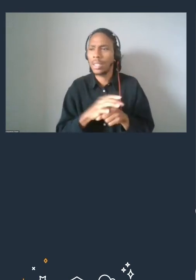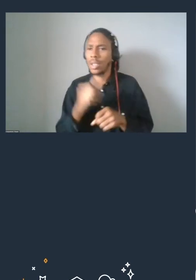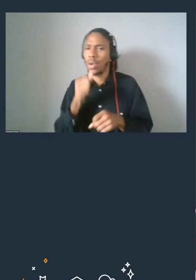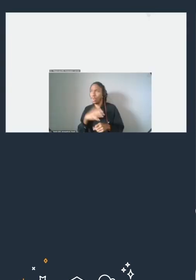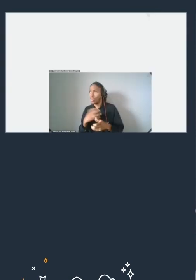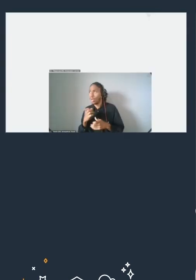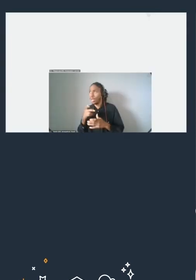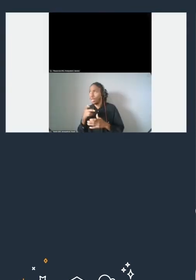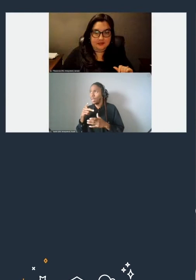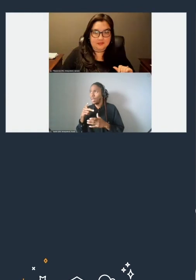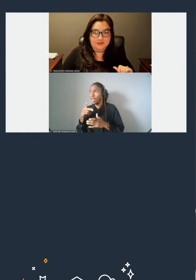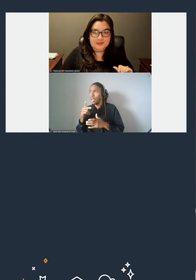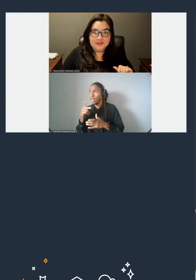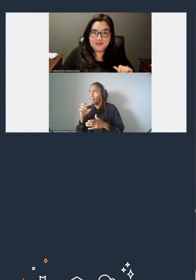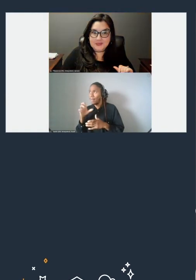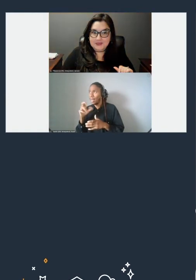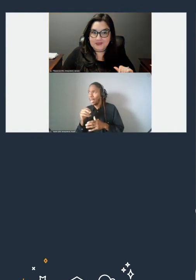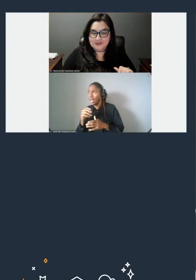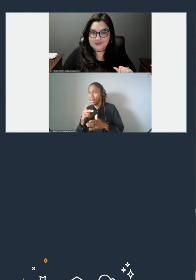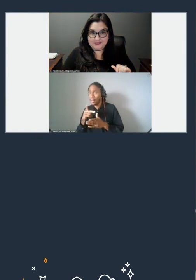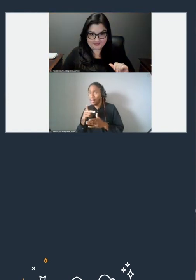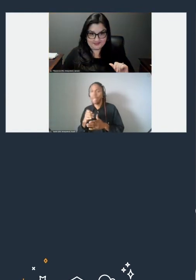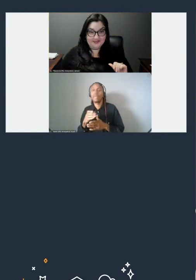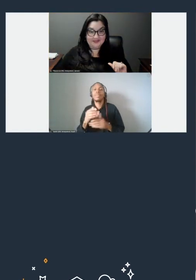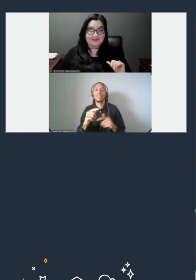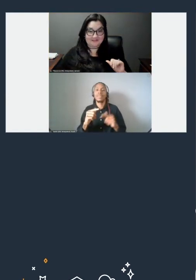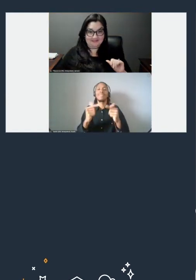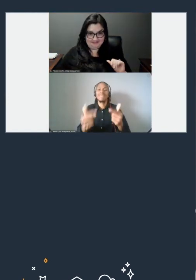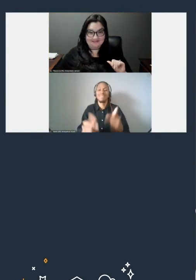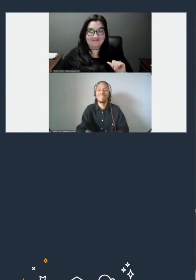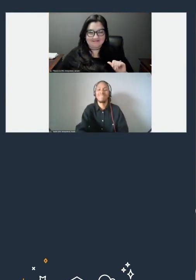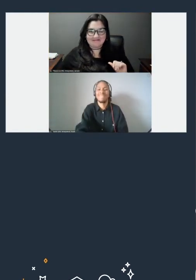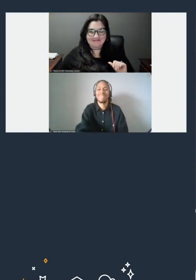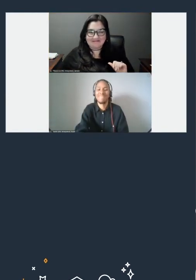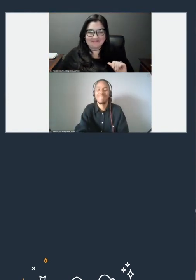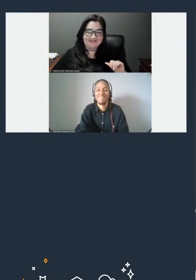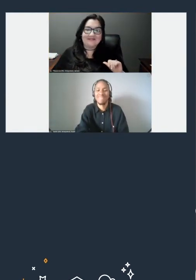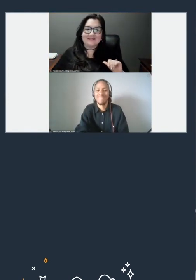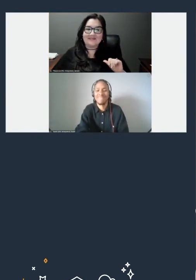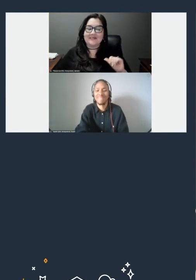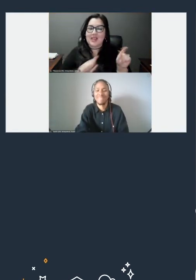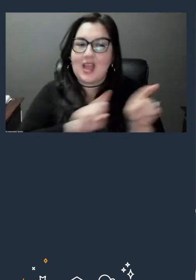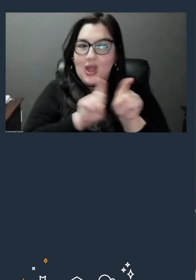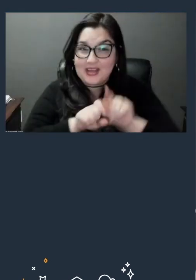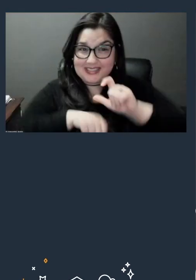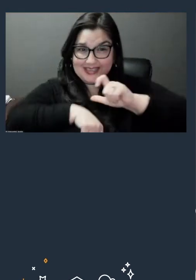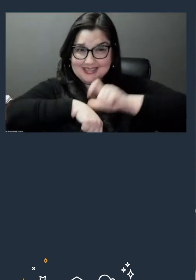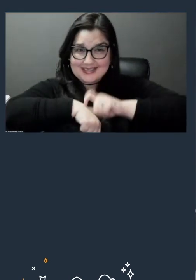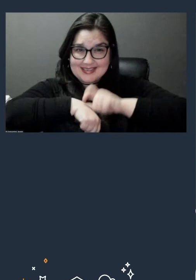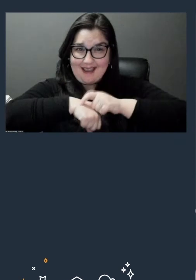Asset transactional guarantees and also timeline capabilities, snapshots,